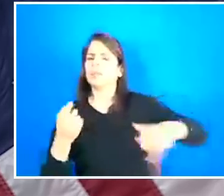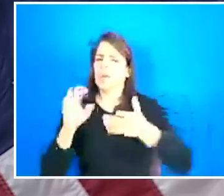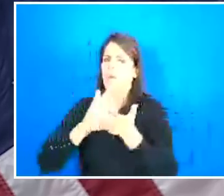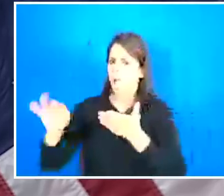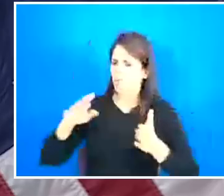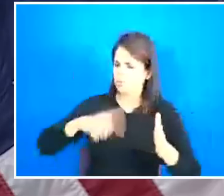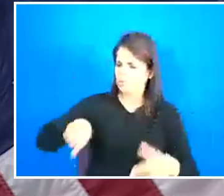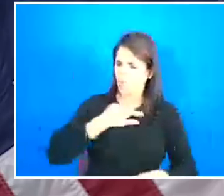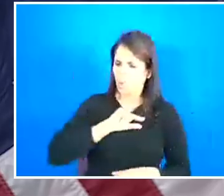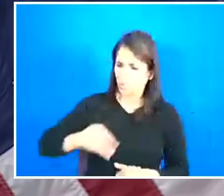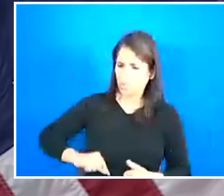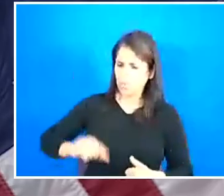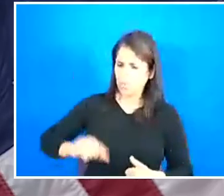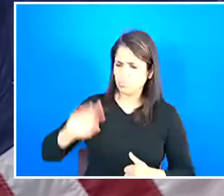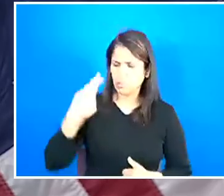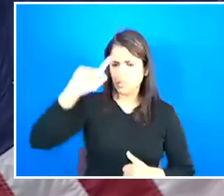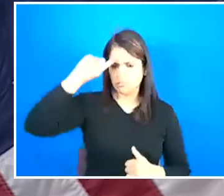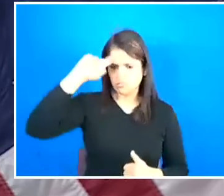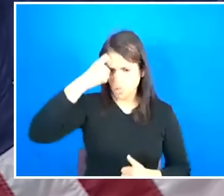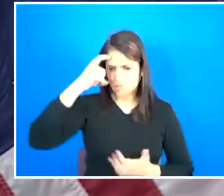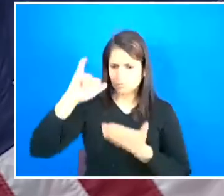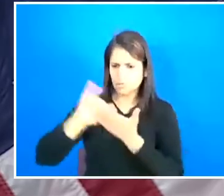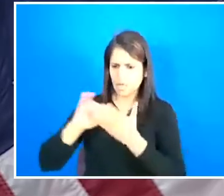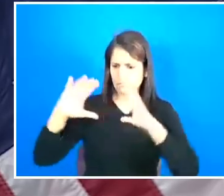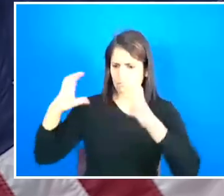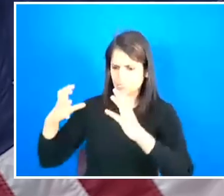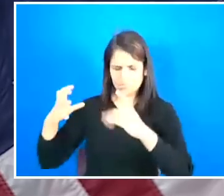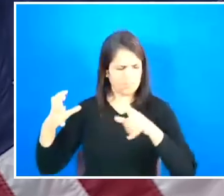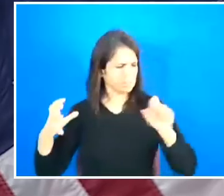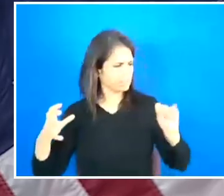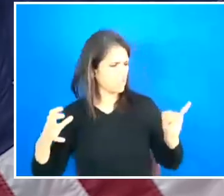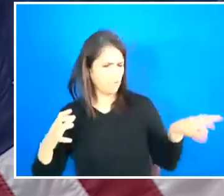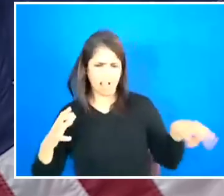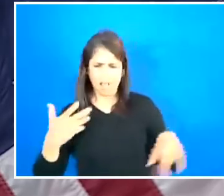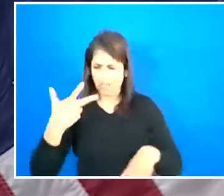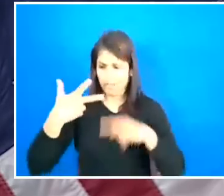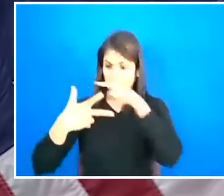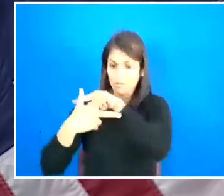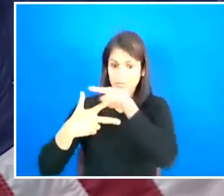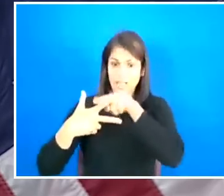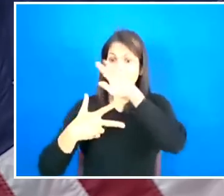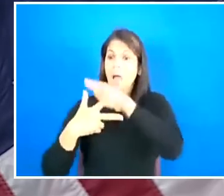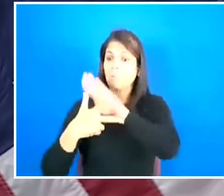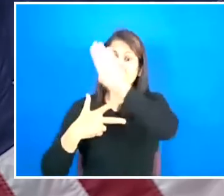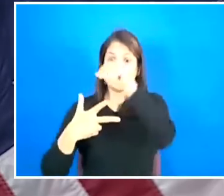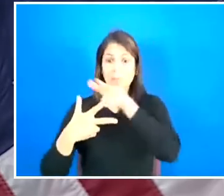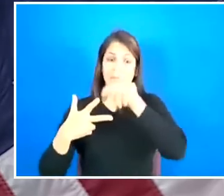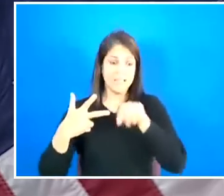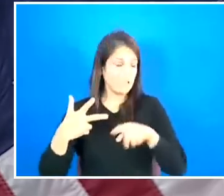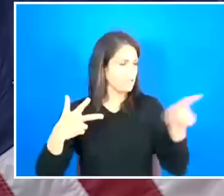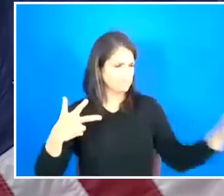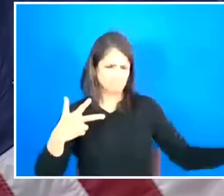I WONDER IF YOU MIGHT CONSIDER ADDING STATE'S PRIVATE HOSPITALS TO THAT COUNT SO THAT THE ICU